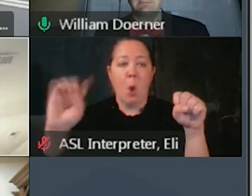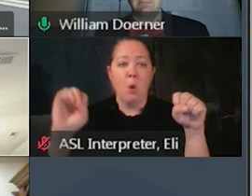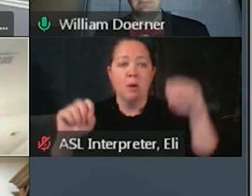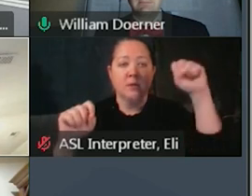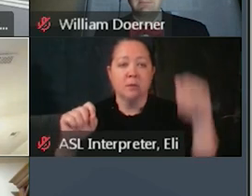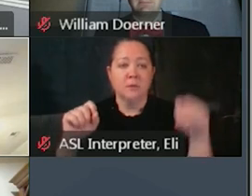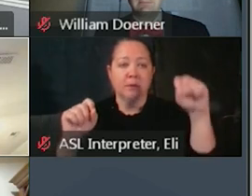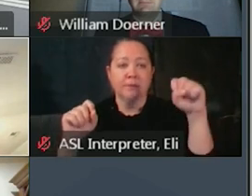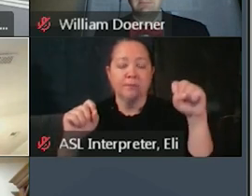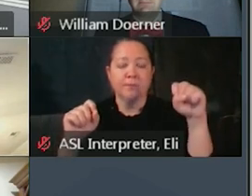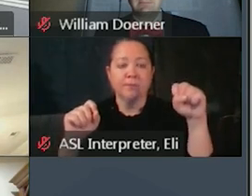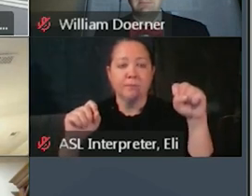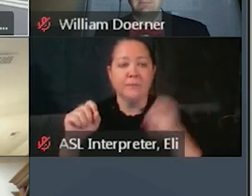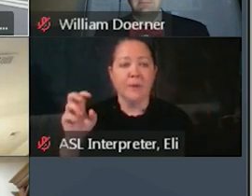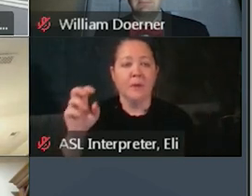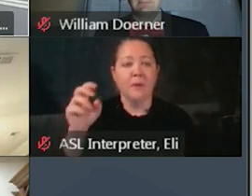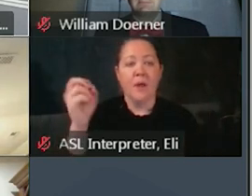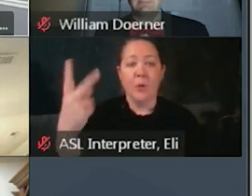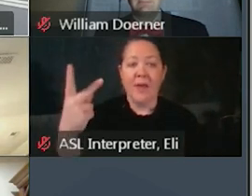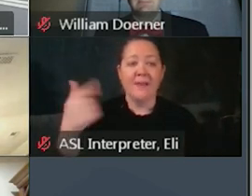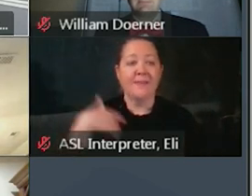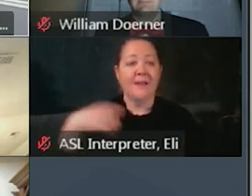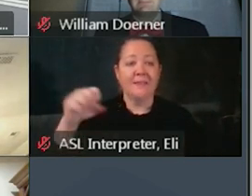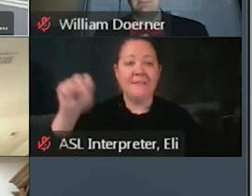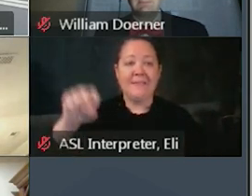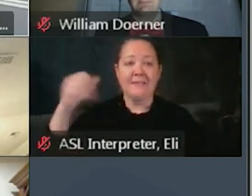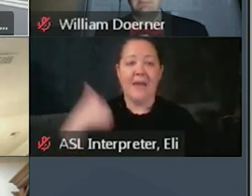Aye Okay. The ayes have it five, zero, January 14th.